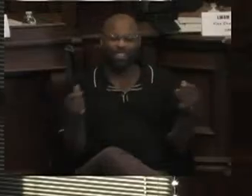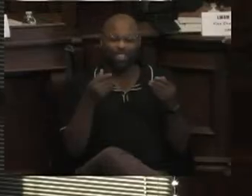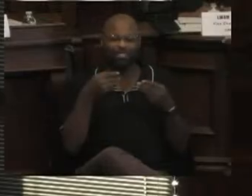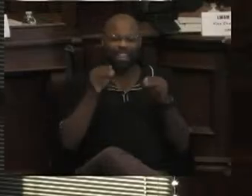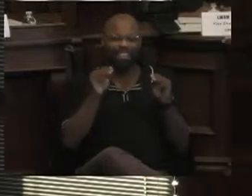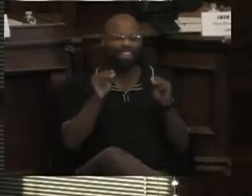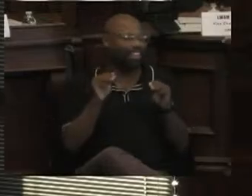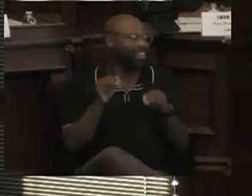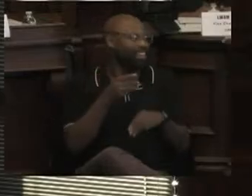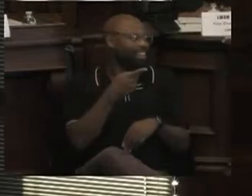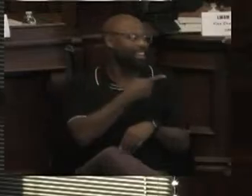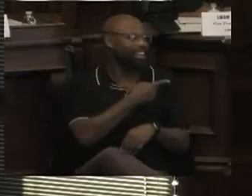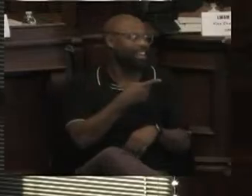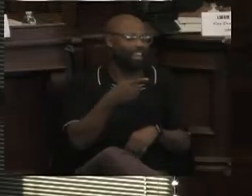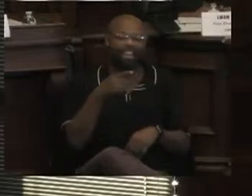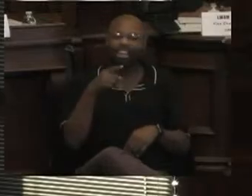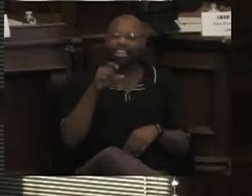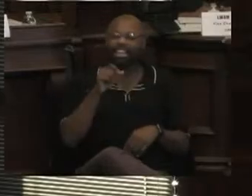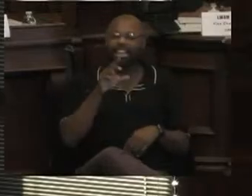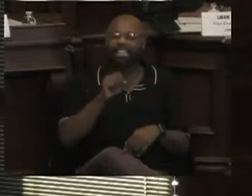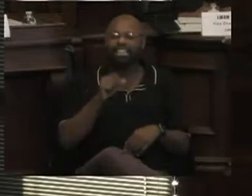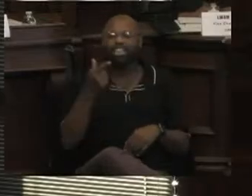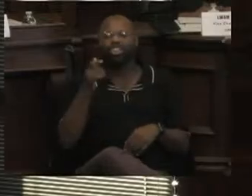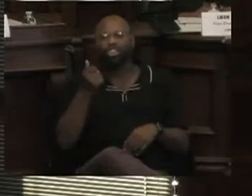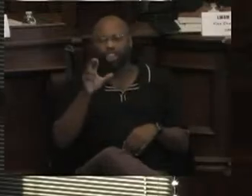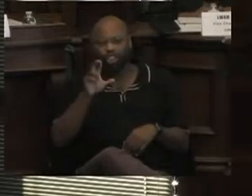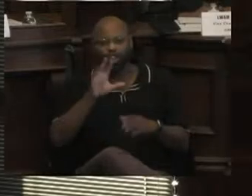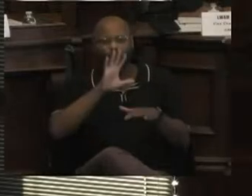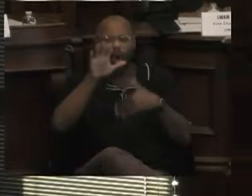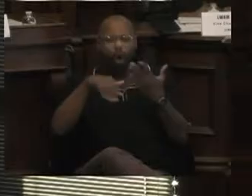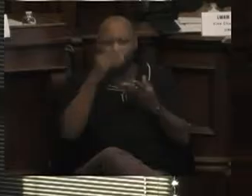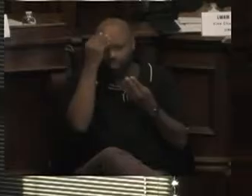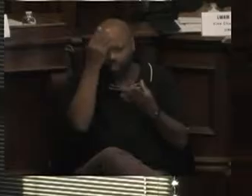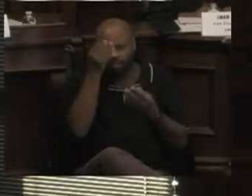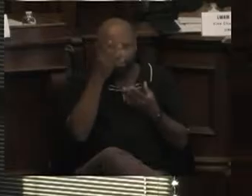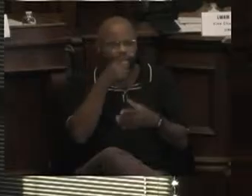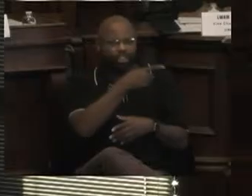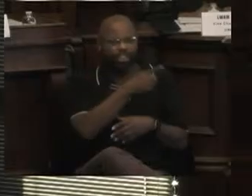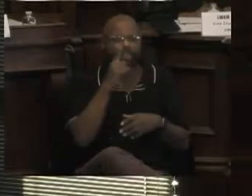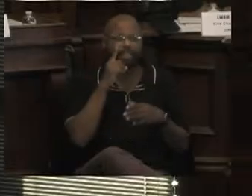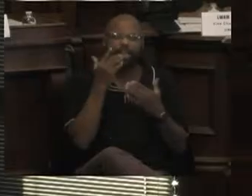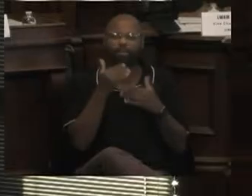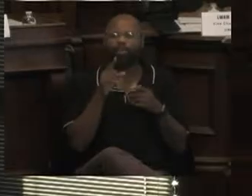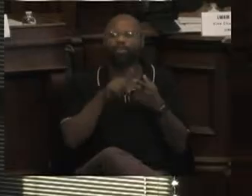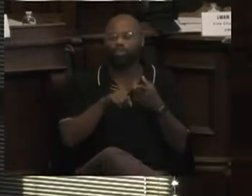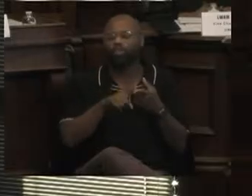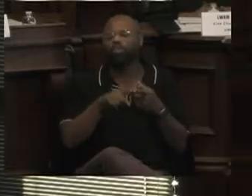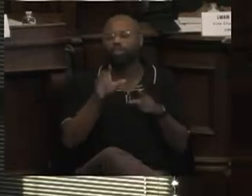method we're working, the